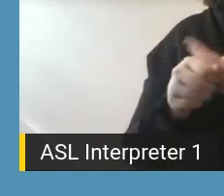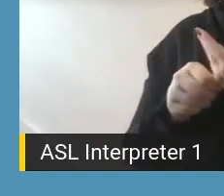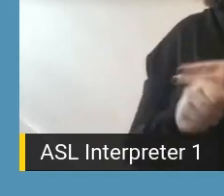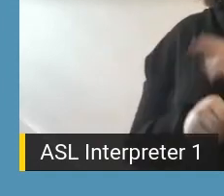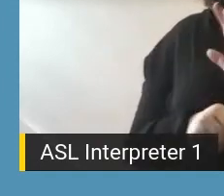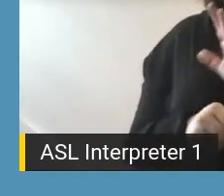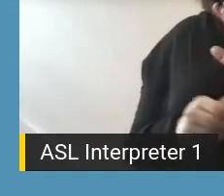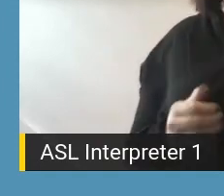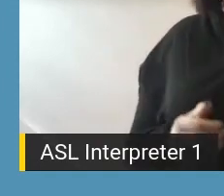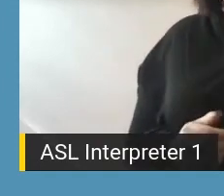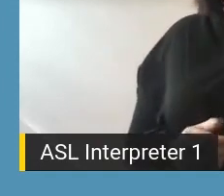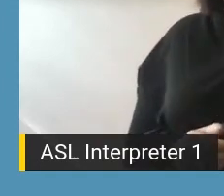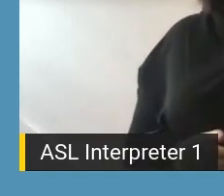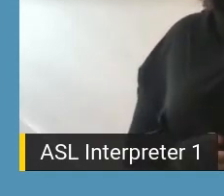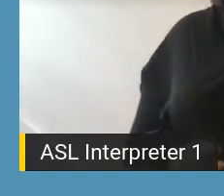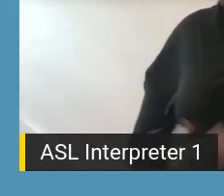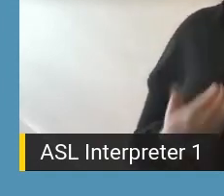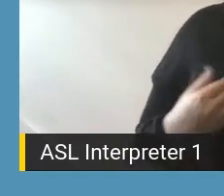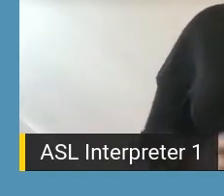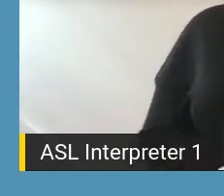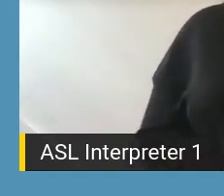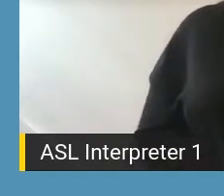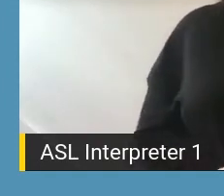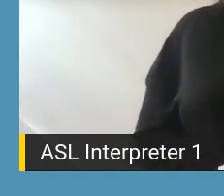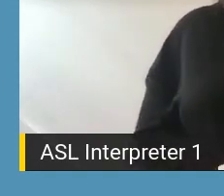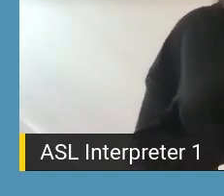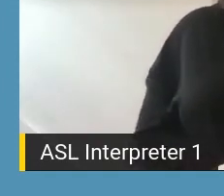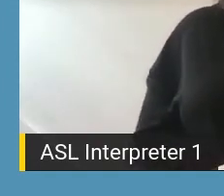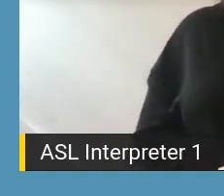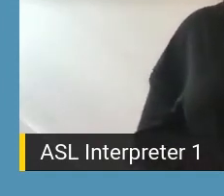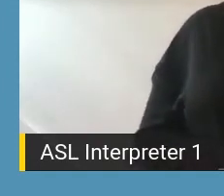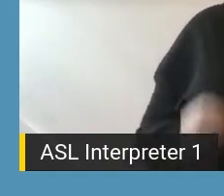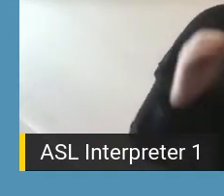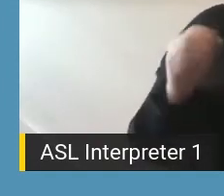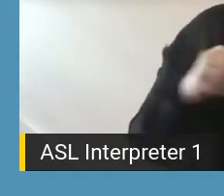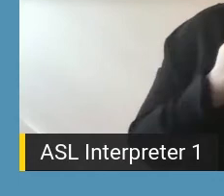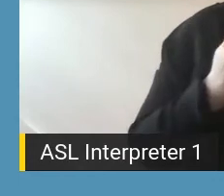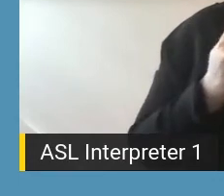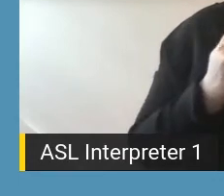device they can talk on. Unfortunately there is no easy tools for recording phone calls.